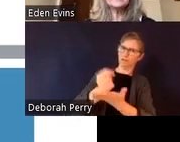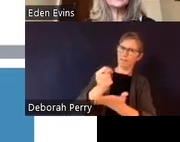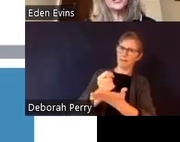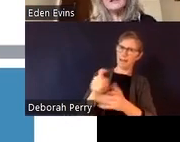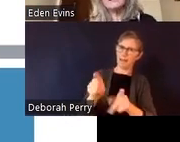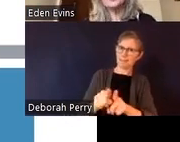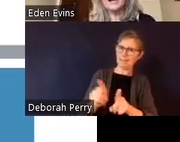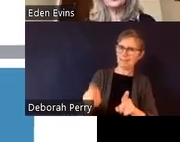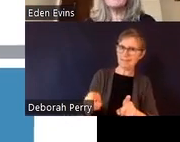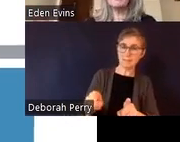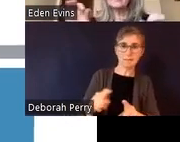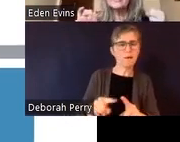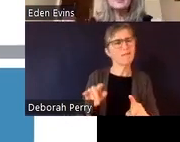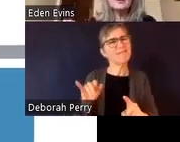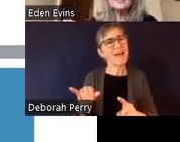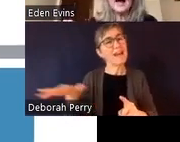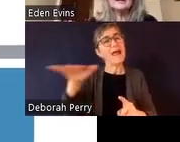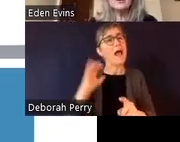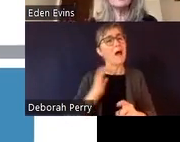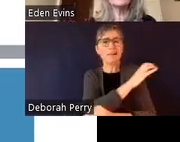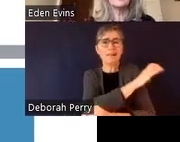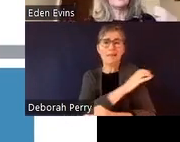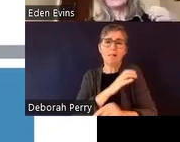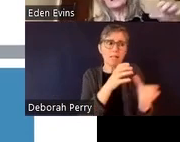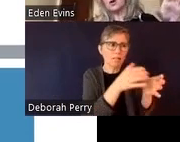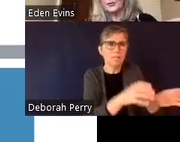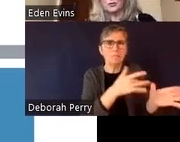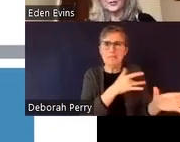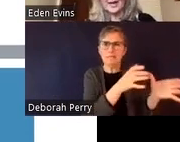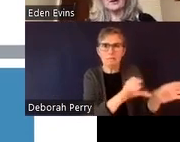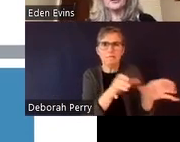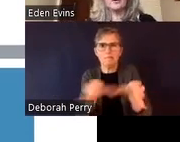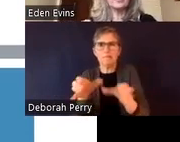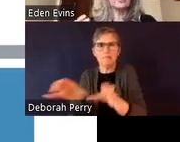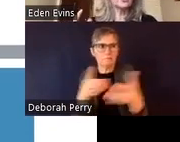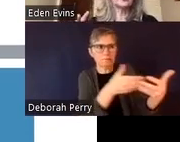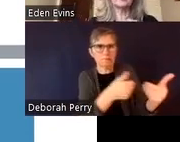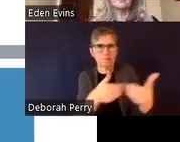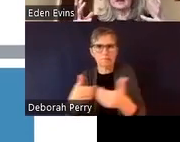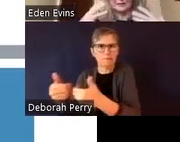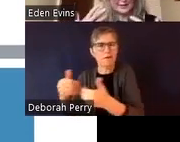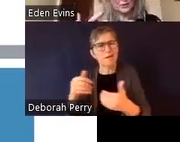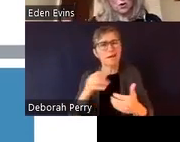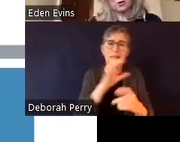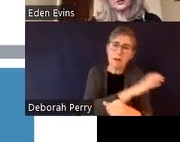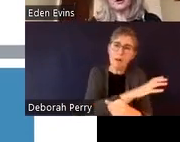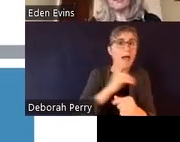this is challenged by our clinical silos and cultural silos right because due to historical